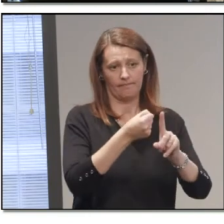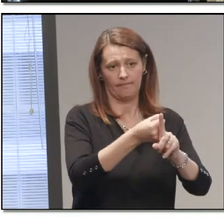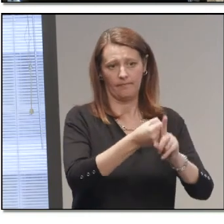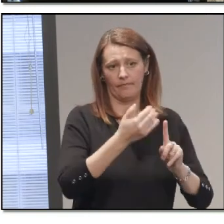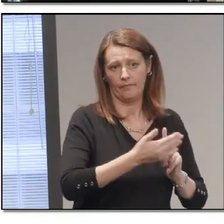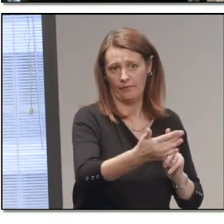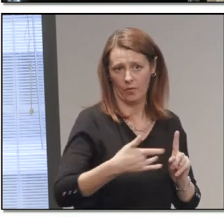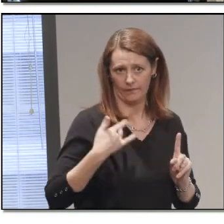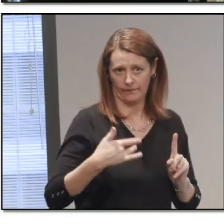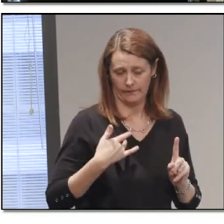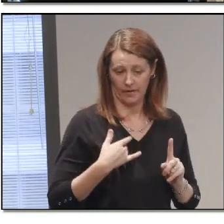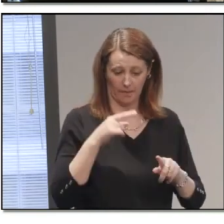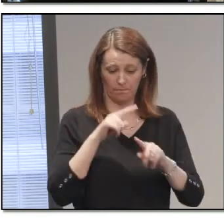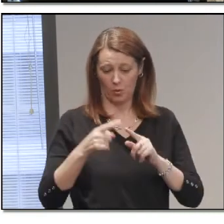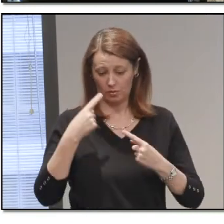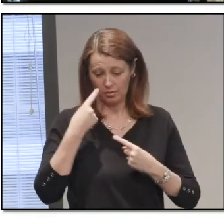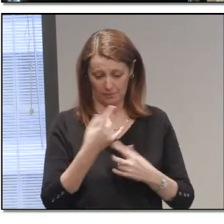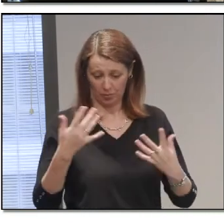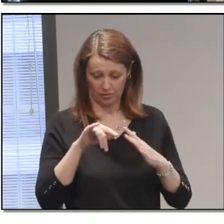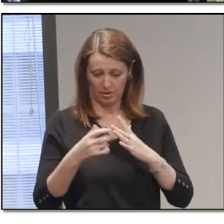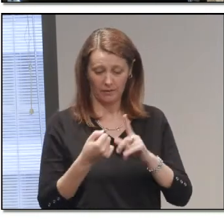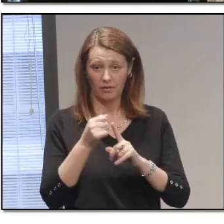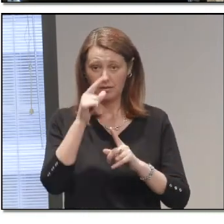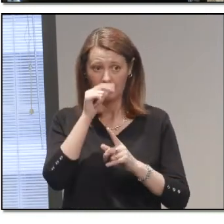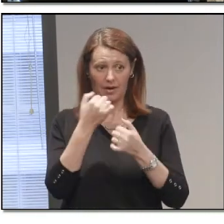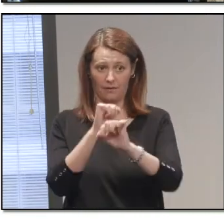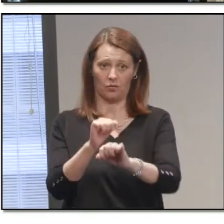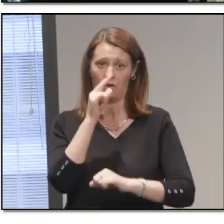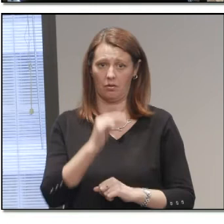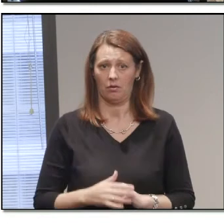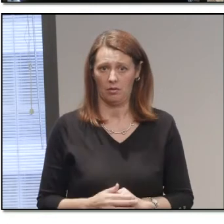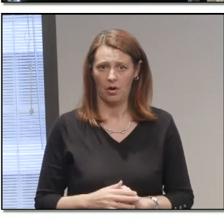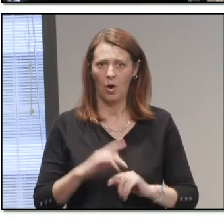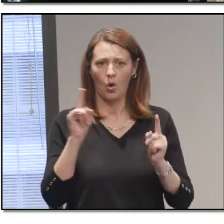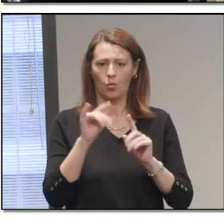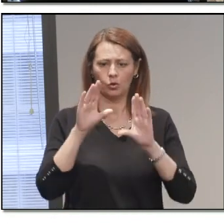and most of these exposures we're talking about are avoidable, and what stops people avoiding them